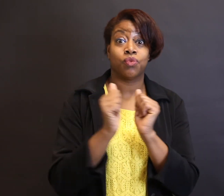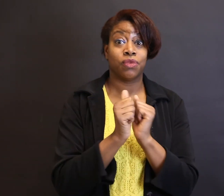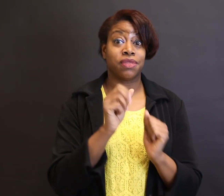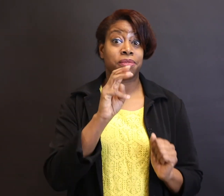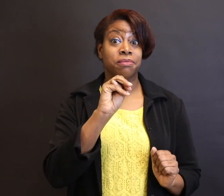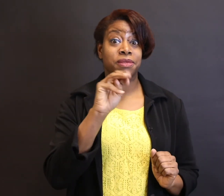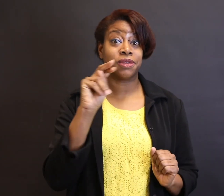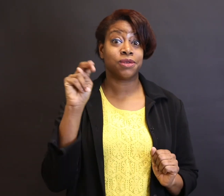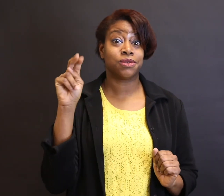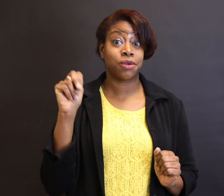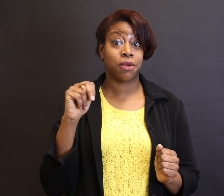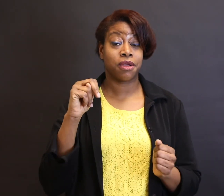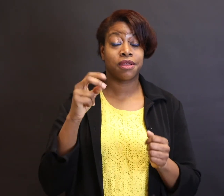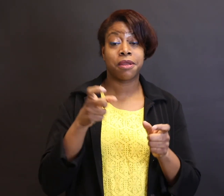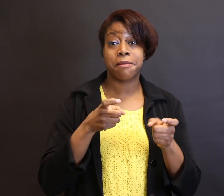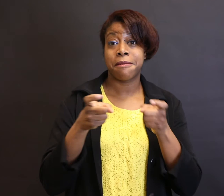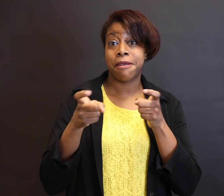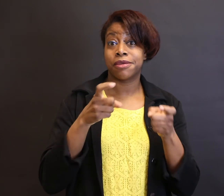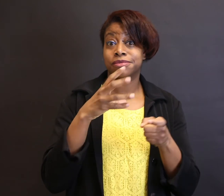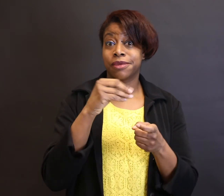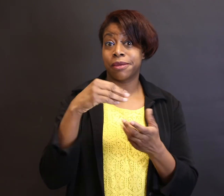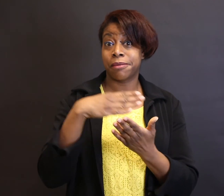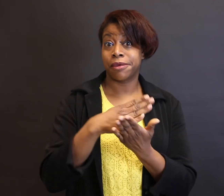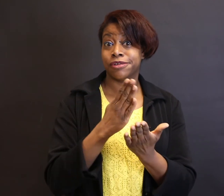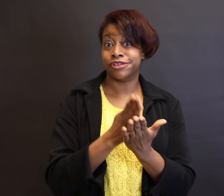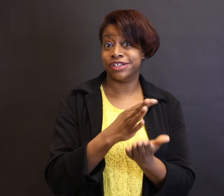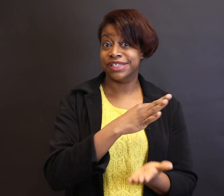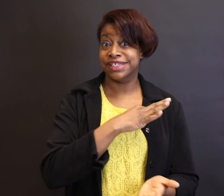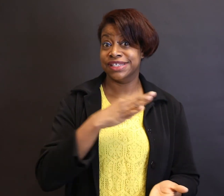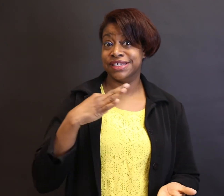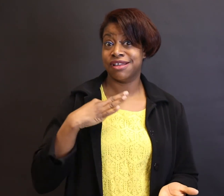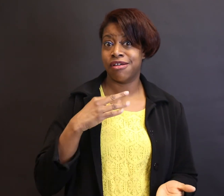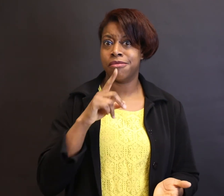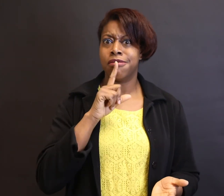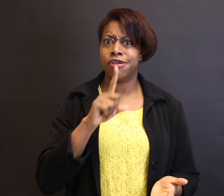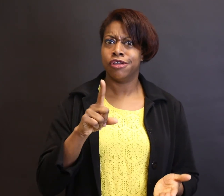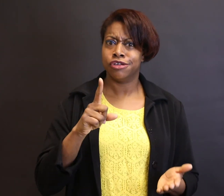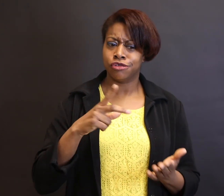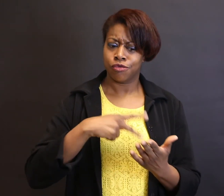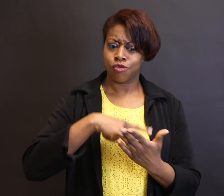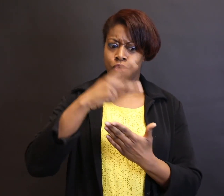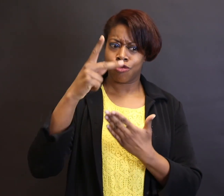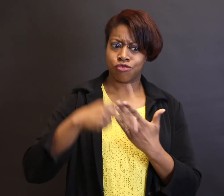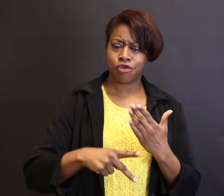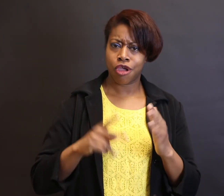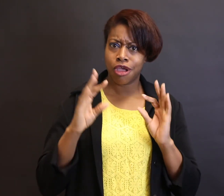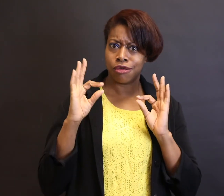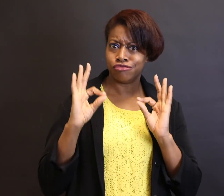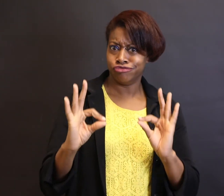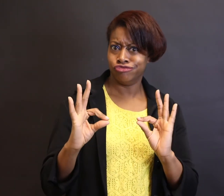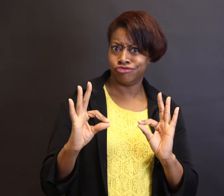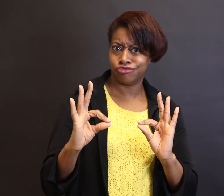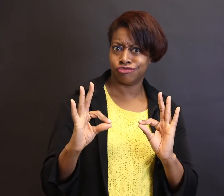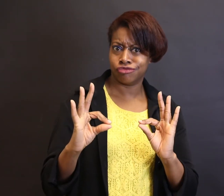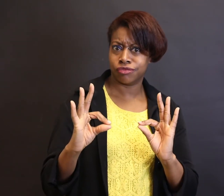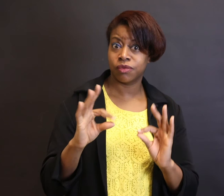Minnesota Management & Budget staff to ensure the program's success.